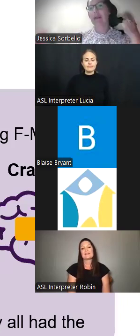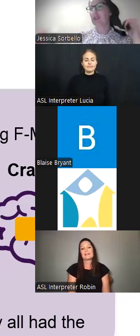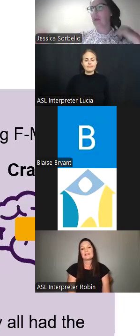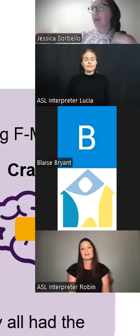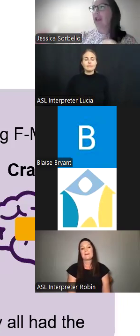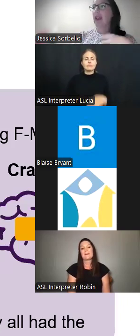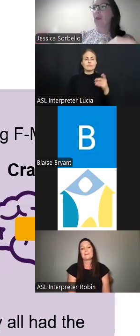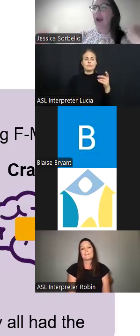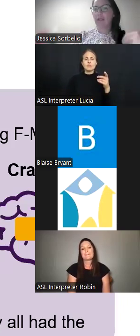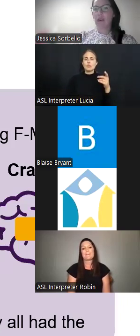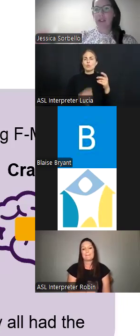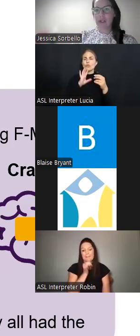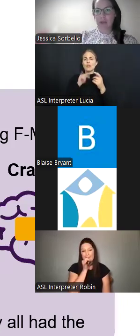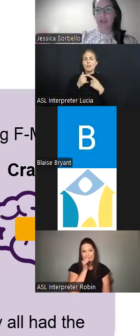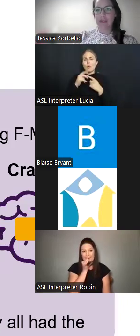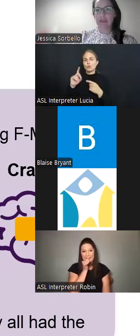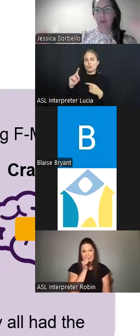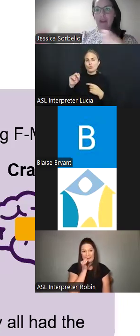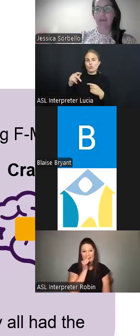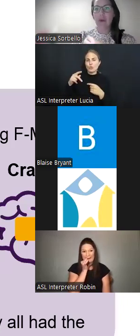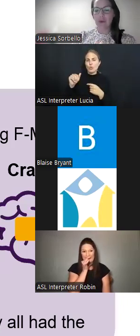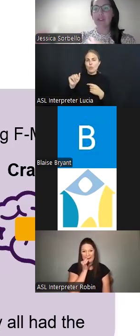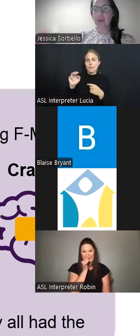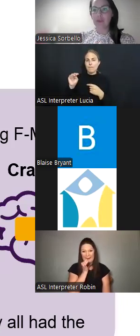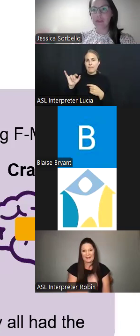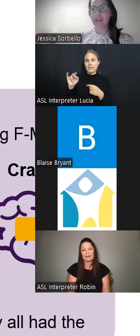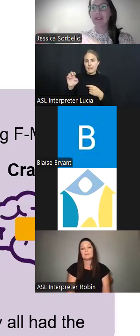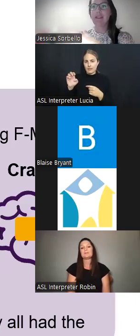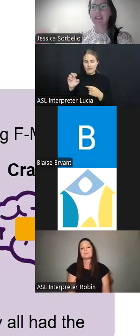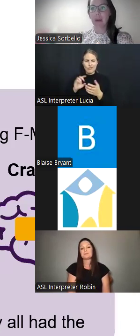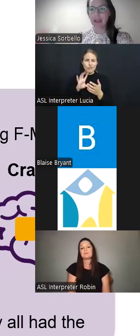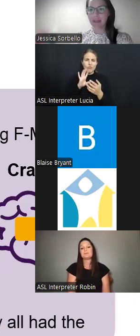consequences, we also want to look at, you know, why folks